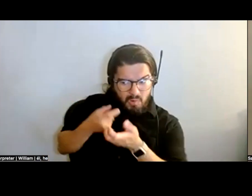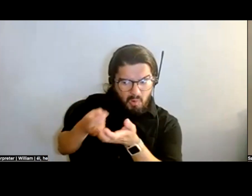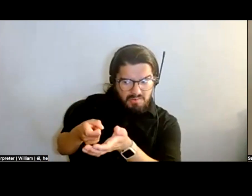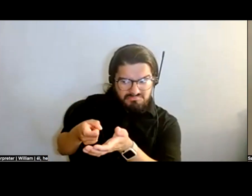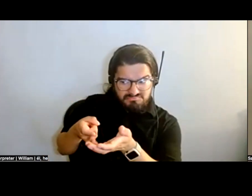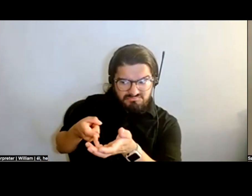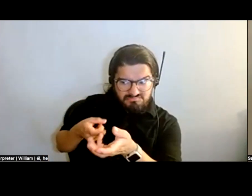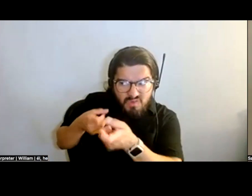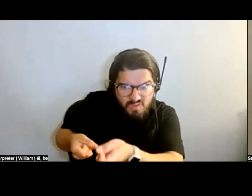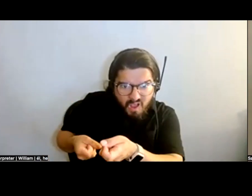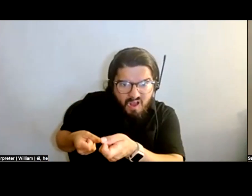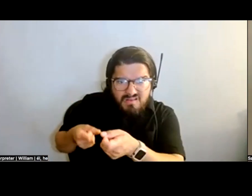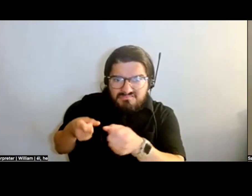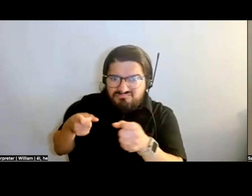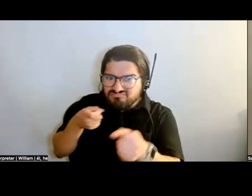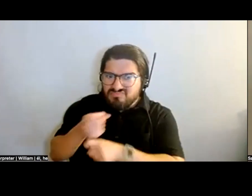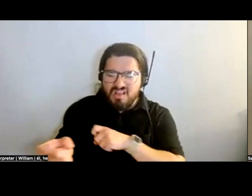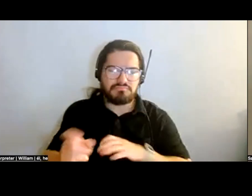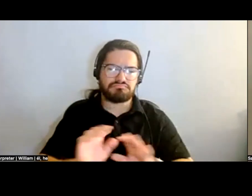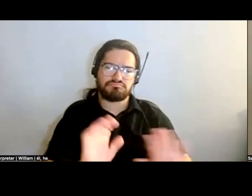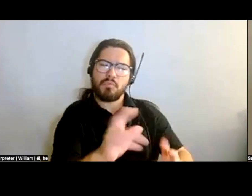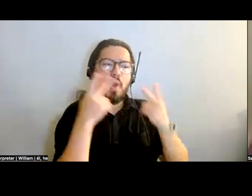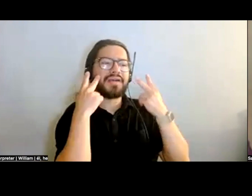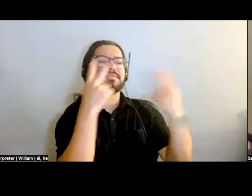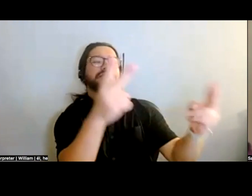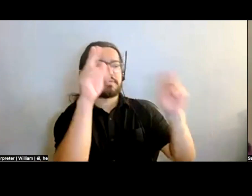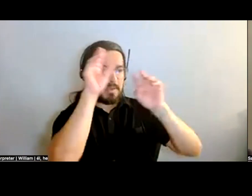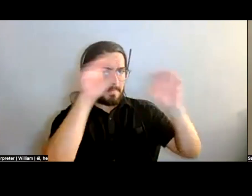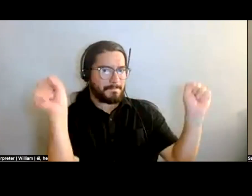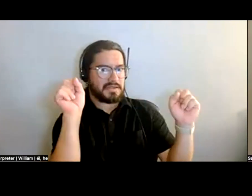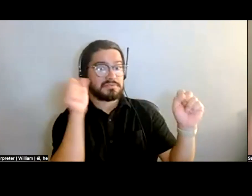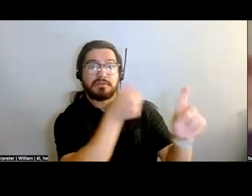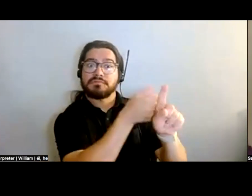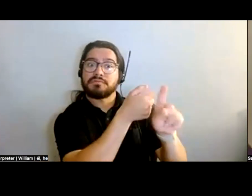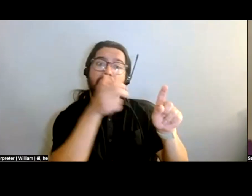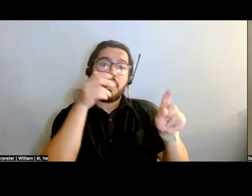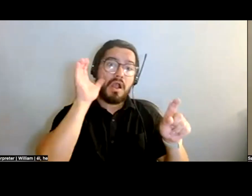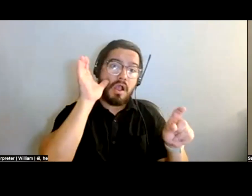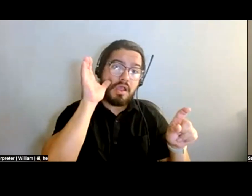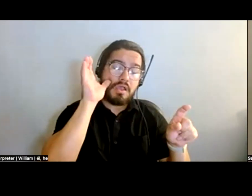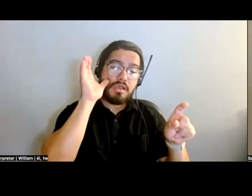And I told her, I will love to see the face of the president, hearing all of these voices—the Venezuelan President.